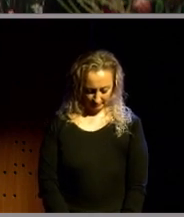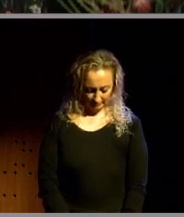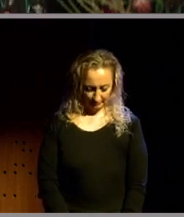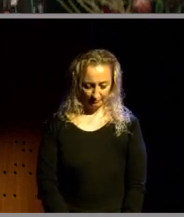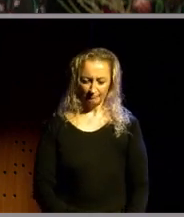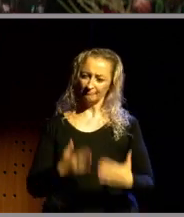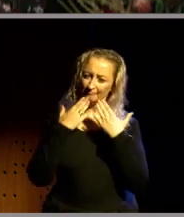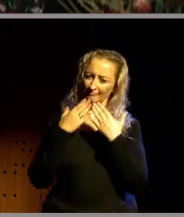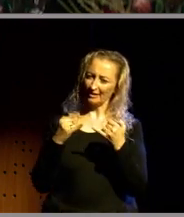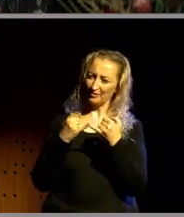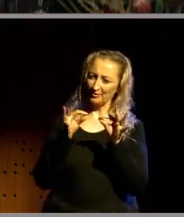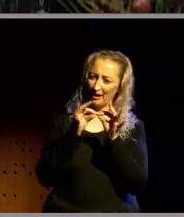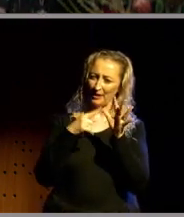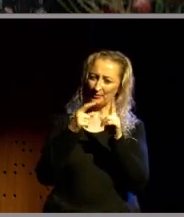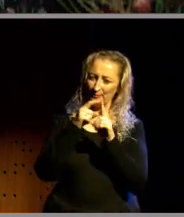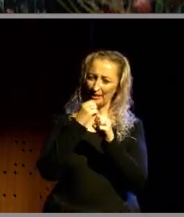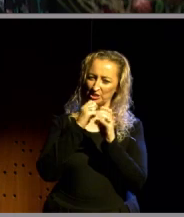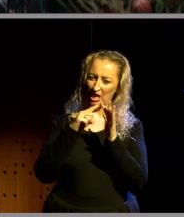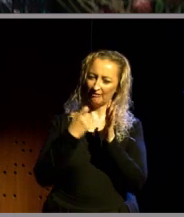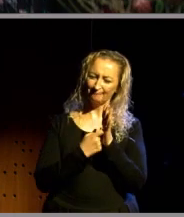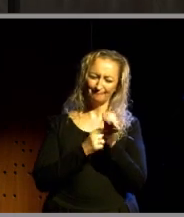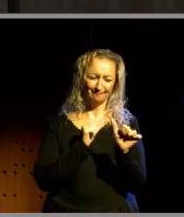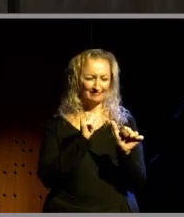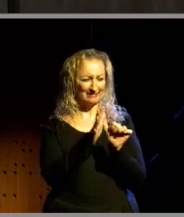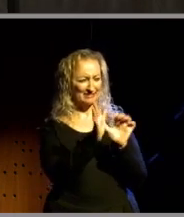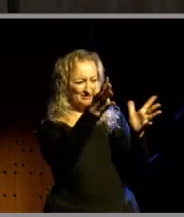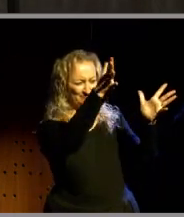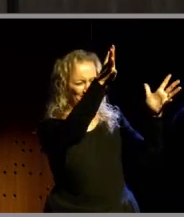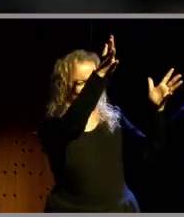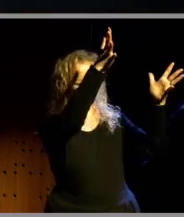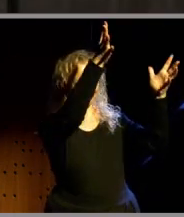Thank you, Uncle Badger. How fantastic. Congratulations. Give me another round of applause.